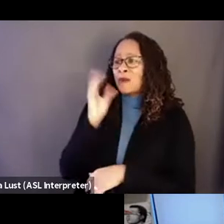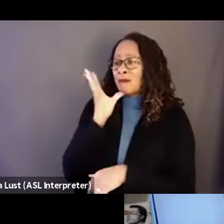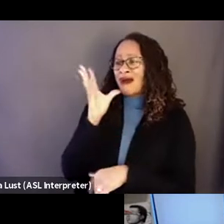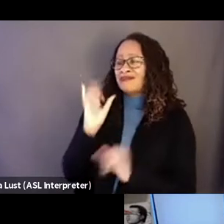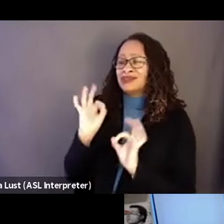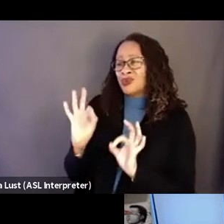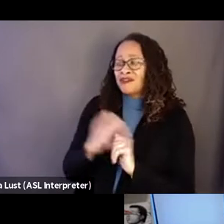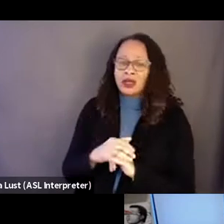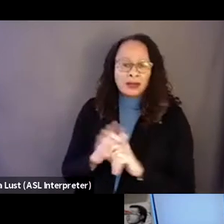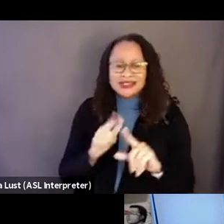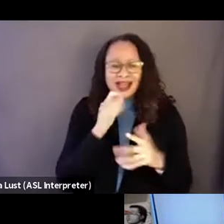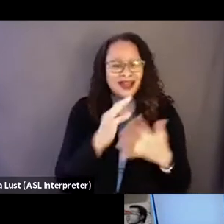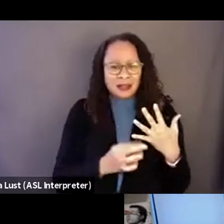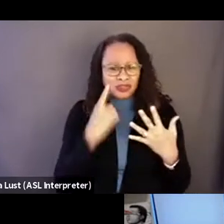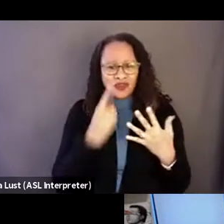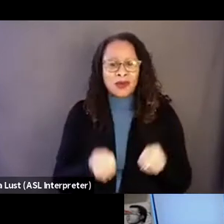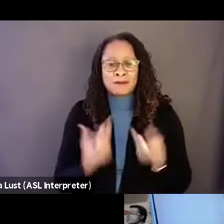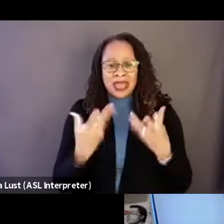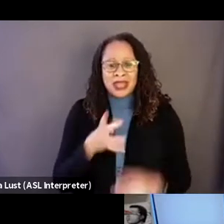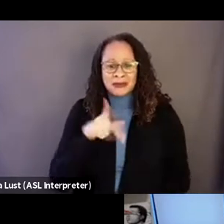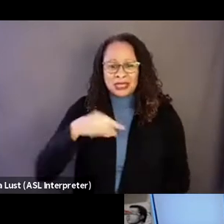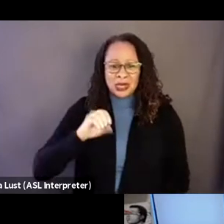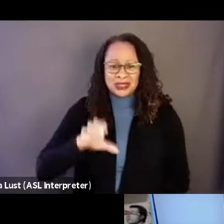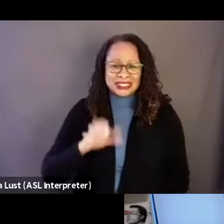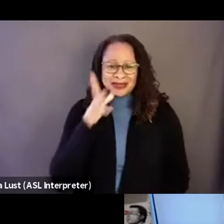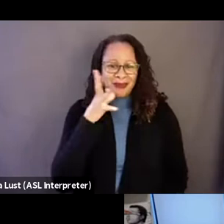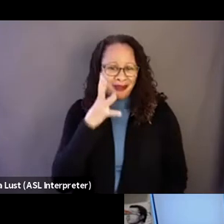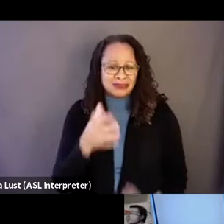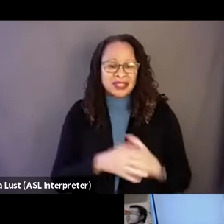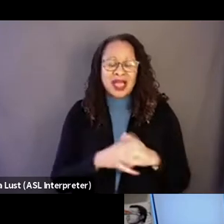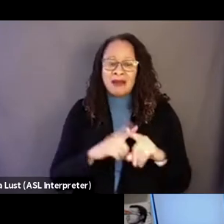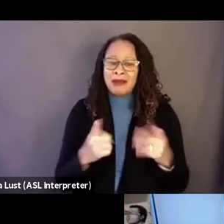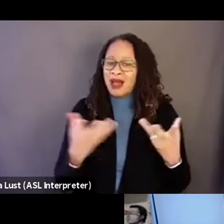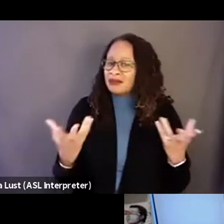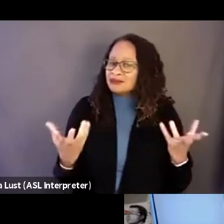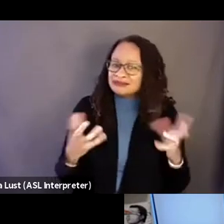So, that's a lot I just threw at you. I can repeat it and break it up, but just would love to hear y'all's thoughts on that.